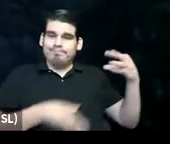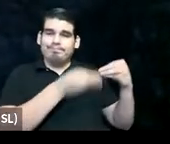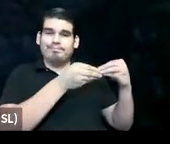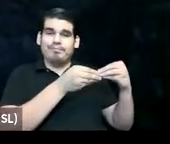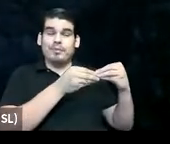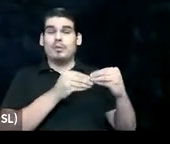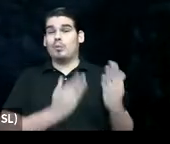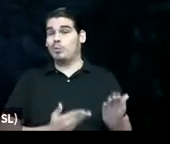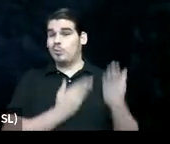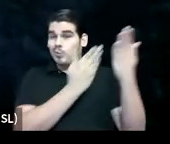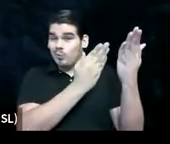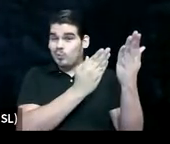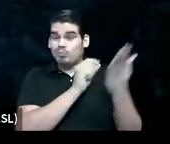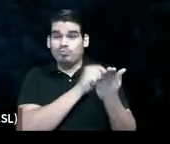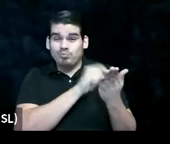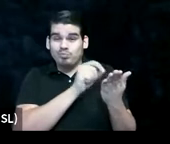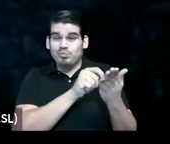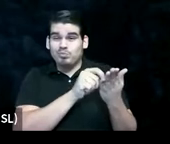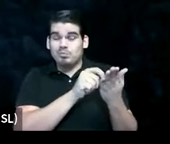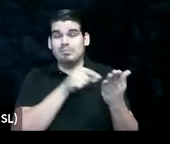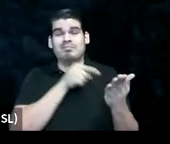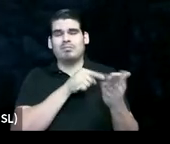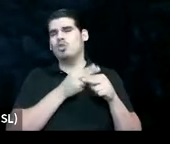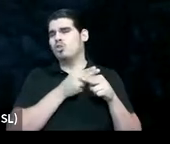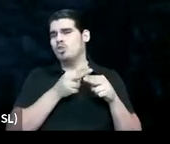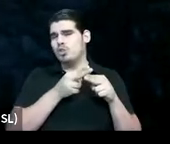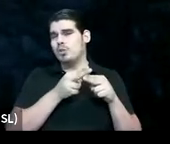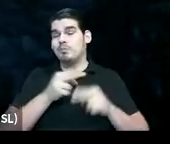in time and advocating for something that you see is an issue across our system.